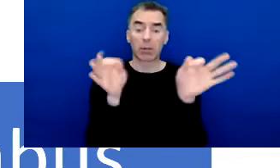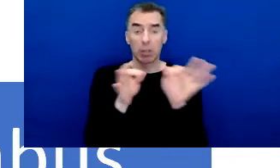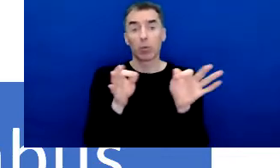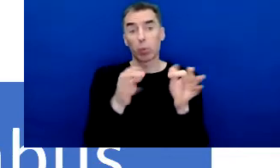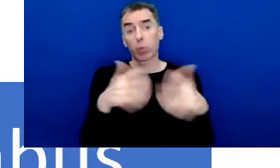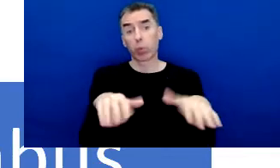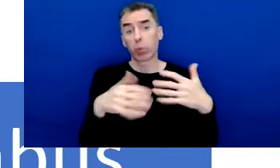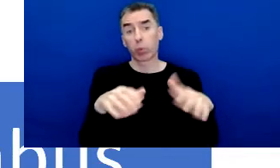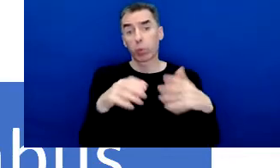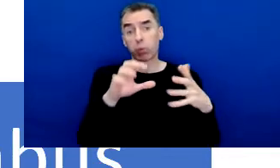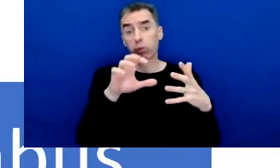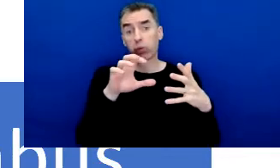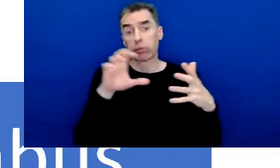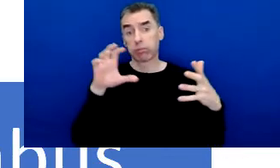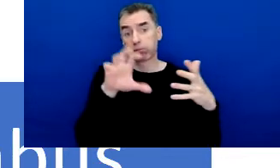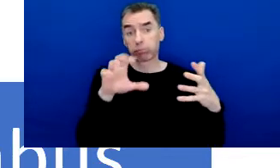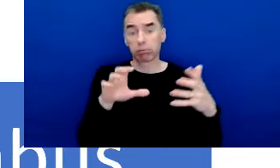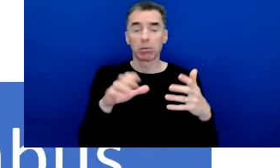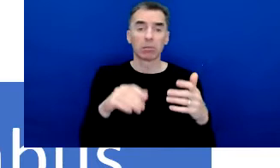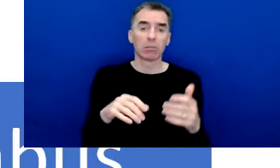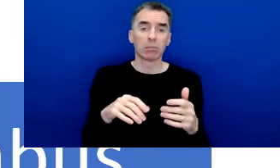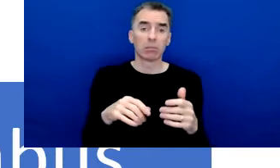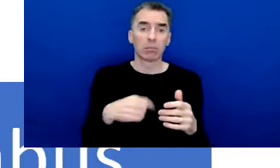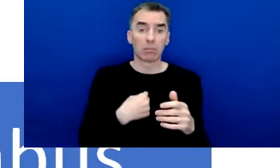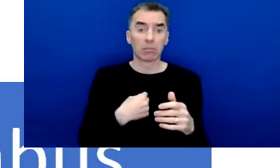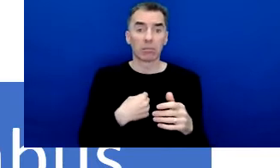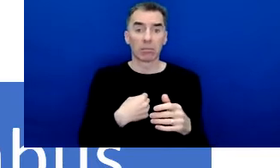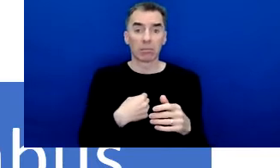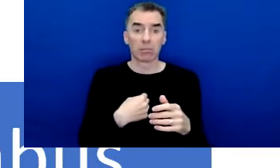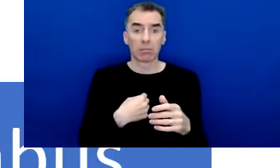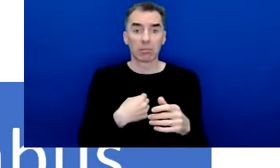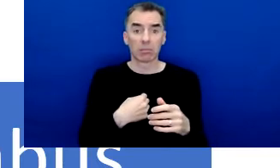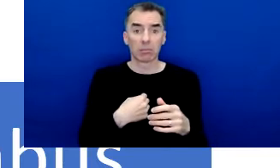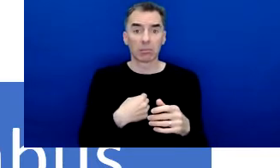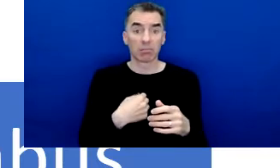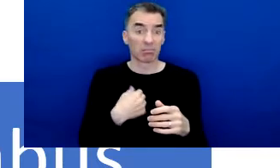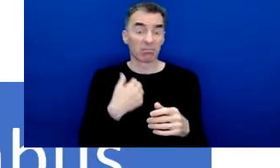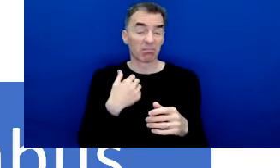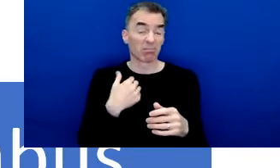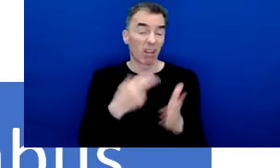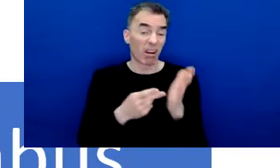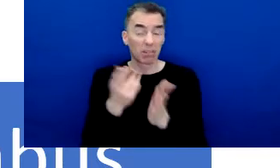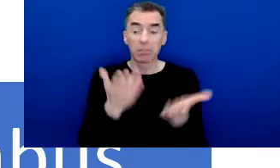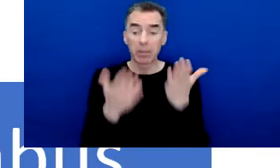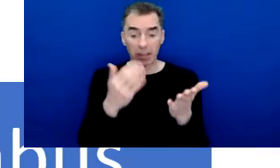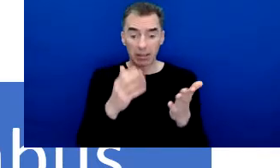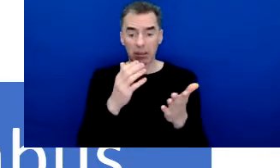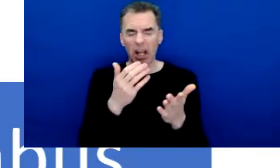I'll go through and I'll delete half of my syllabus and then I'll have drama and I got to go back and put in a policy or revise a policy. So.